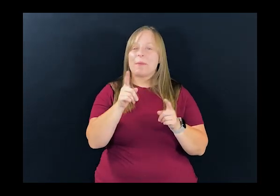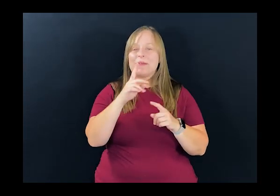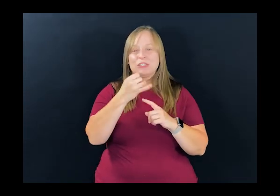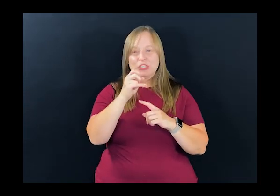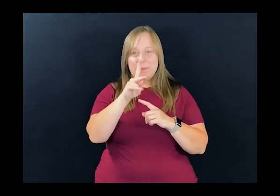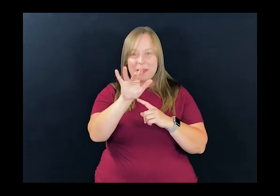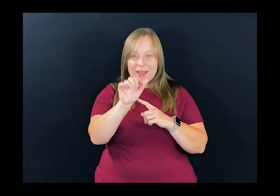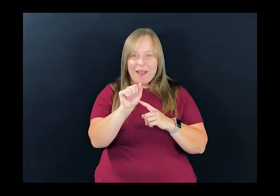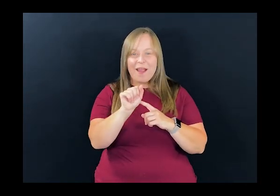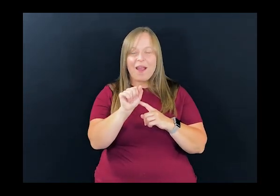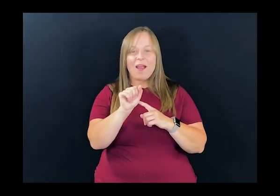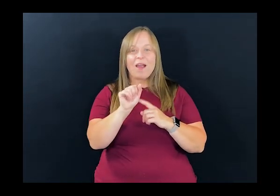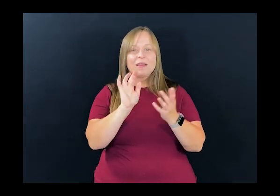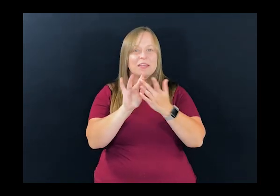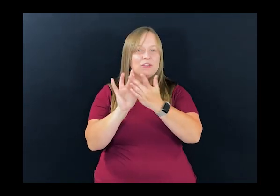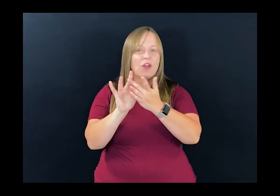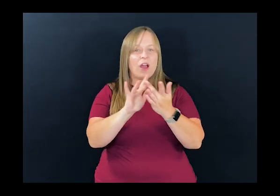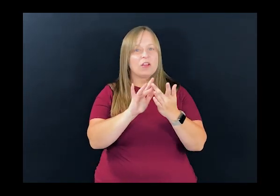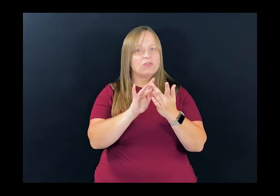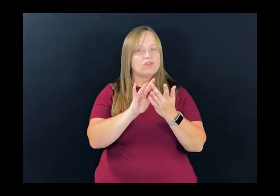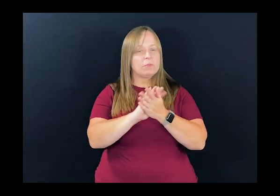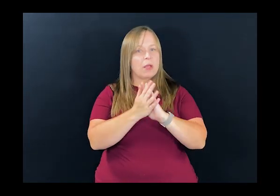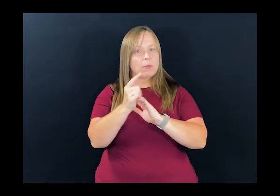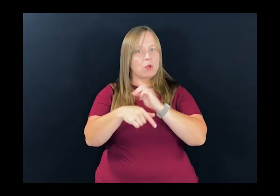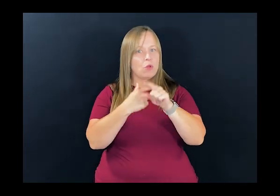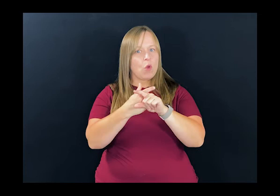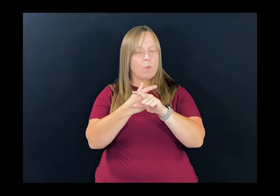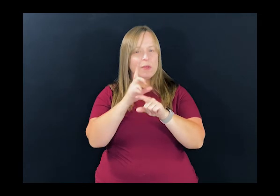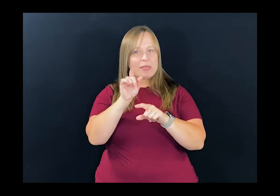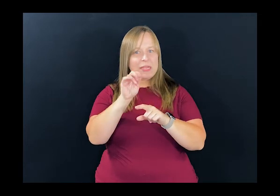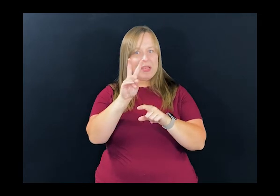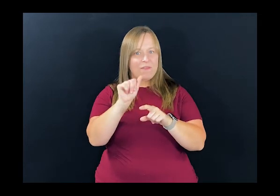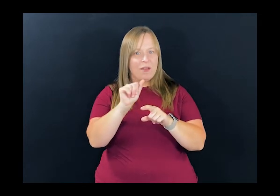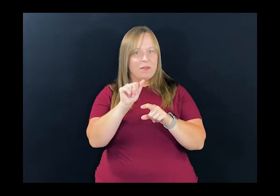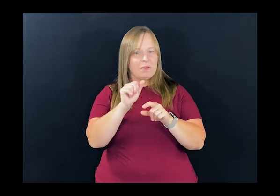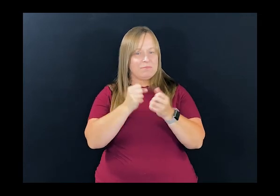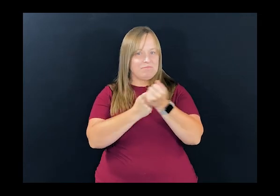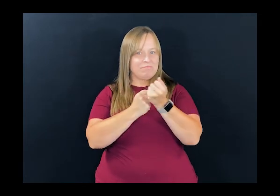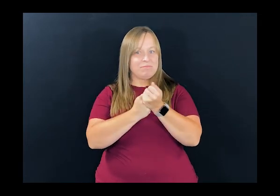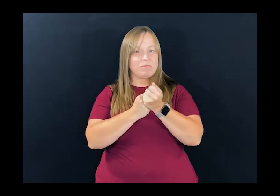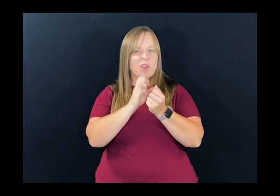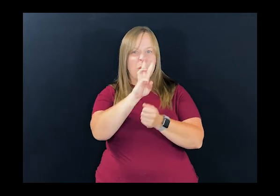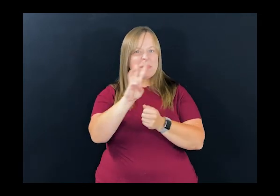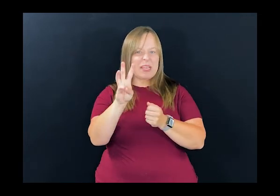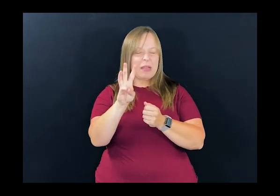talked about in terms of getting in touch. If you want to be a global Diva ambassador, you can certainly go to our website